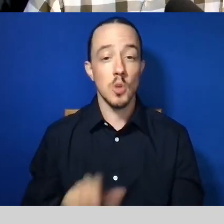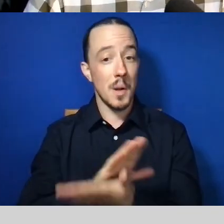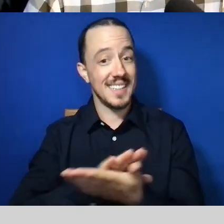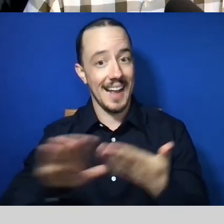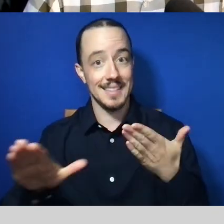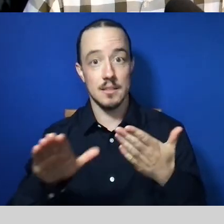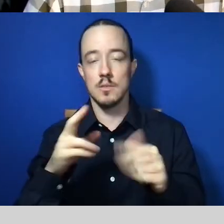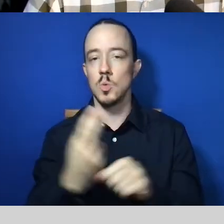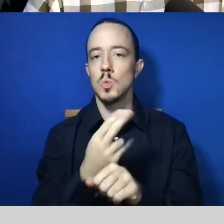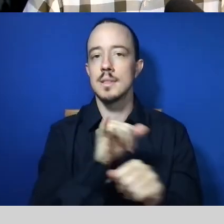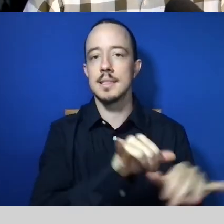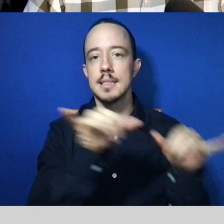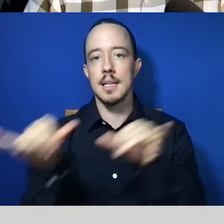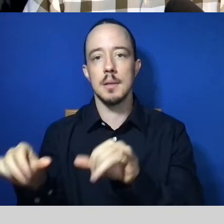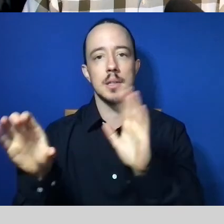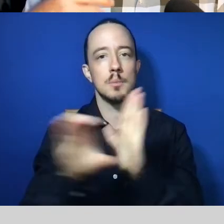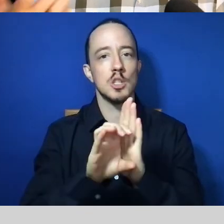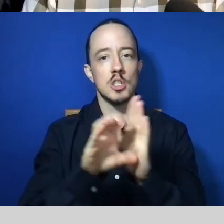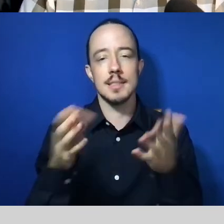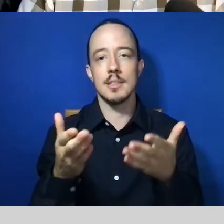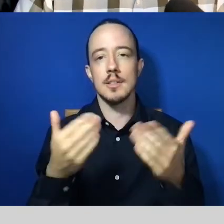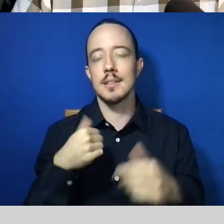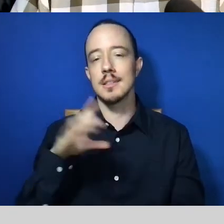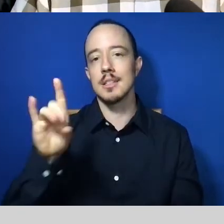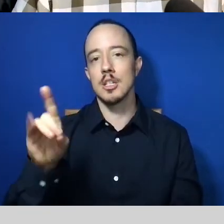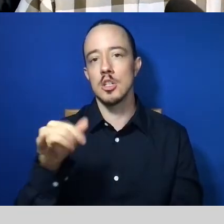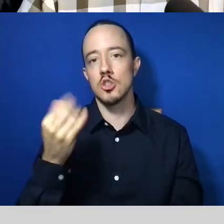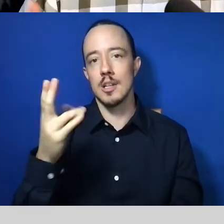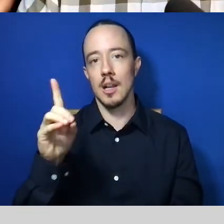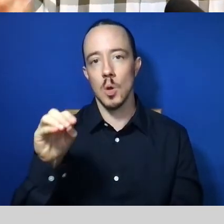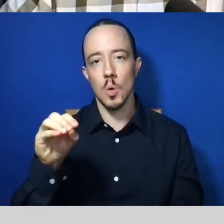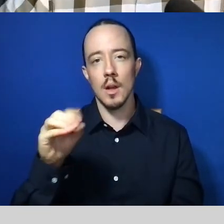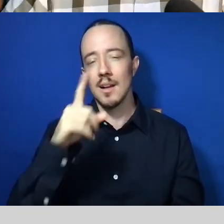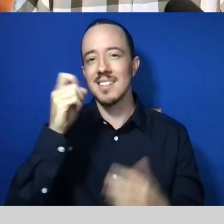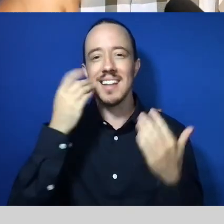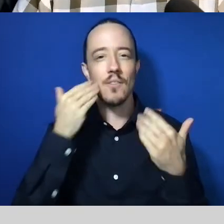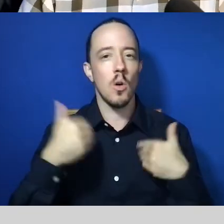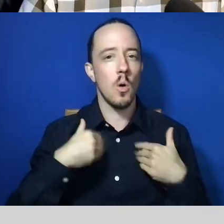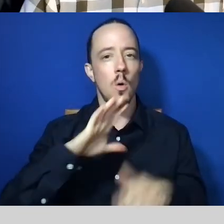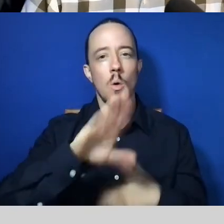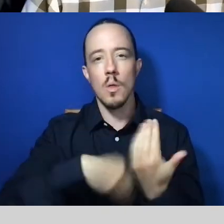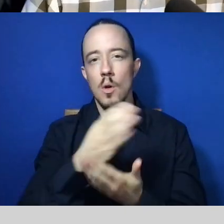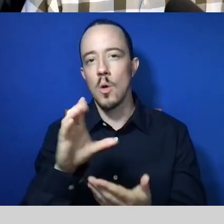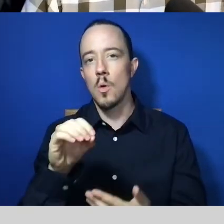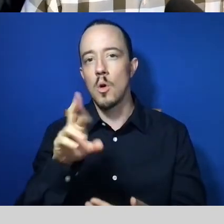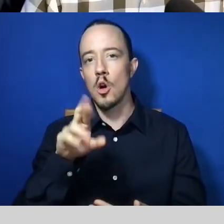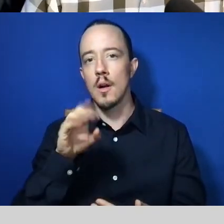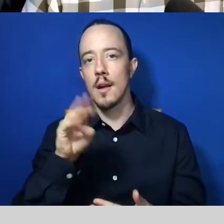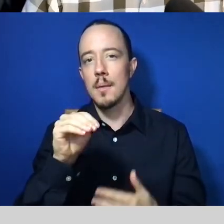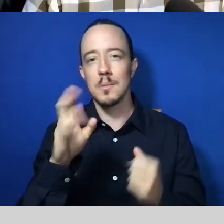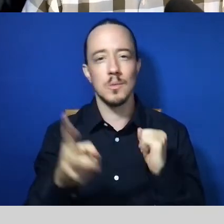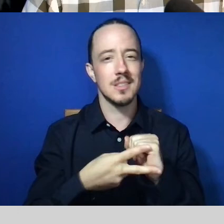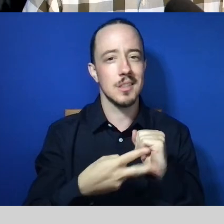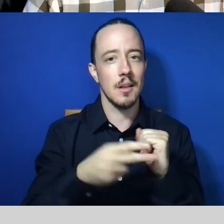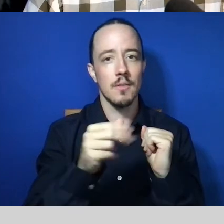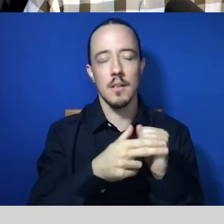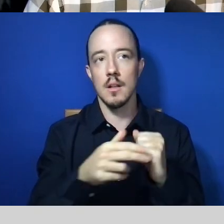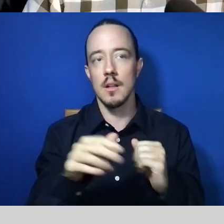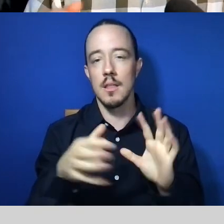as the Django image, because we had all the ORM available to us so we could actually start saving the messages off as those messages came in.